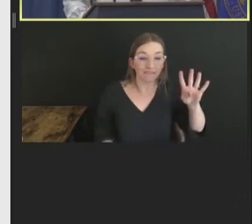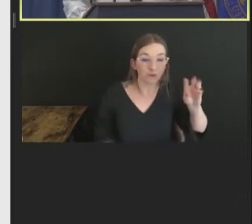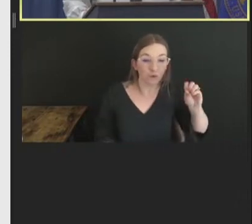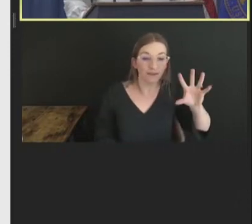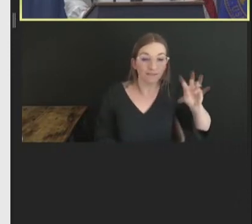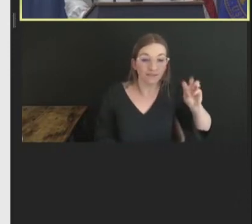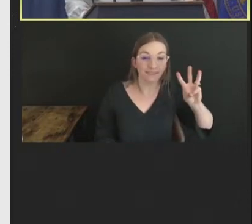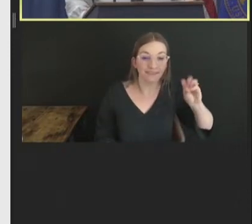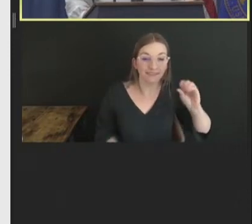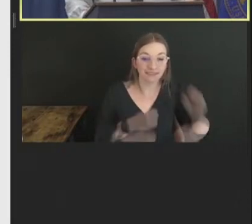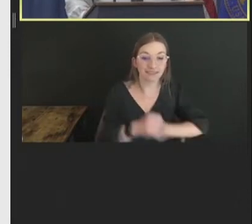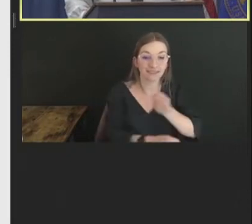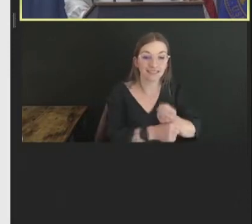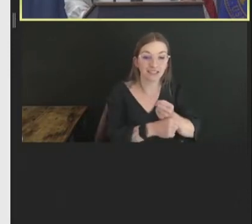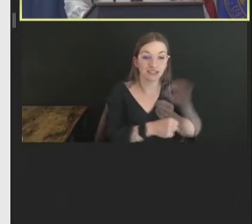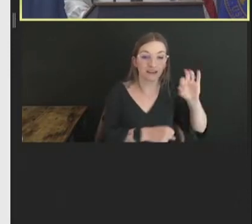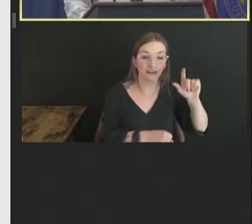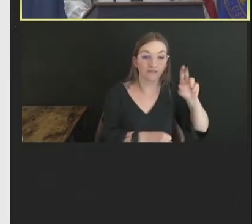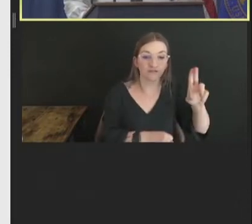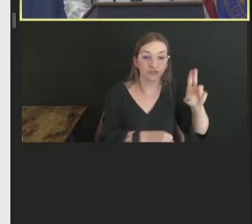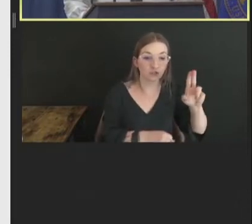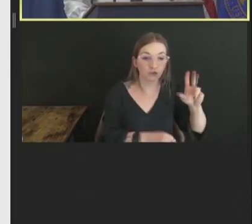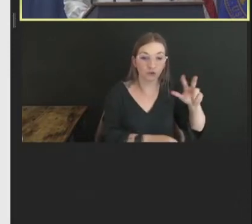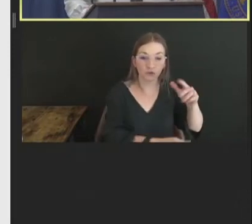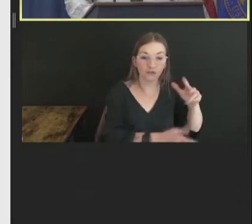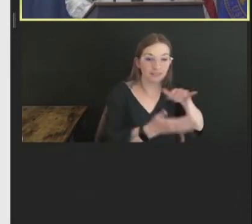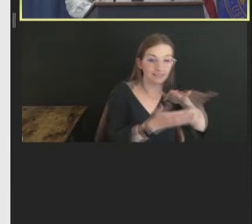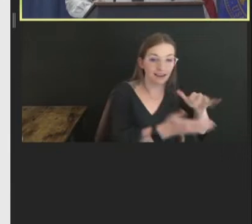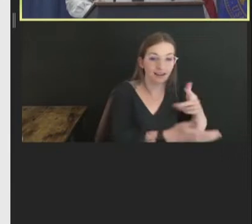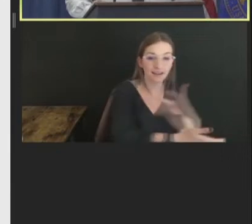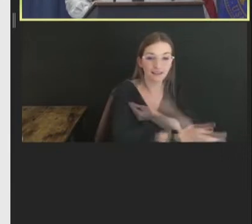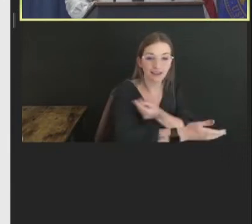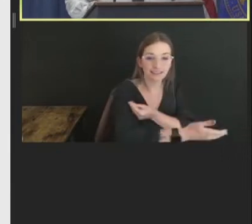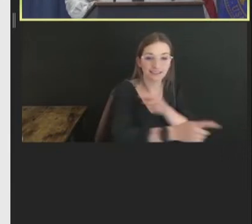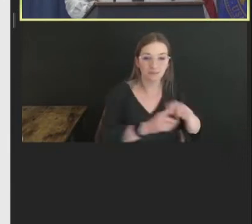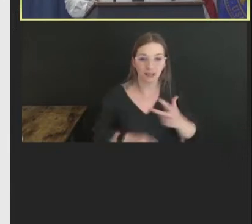but only three years of SARS-CoV-2 immunity to draw from. All right. And with that,